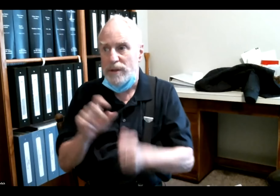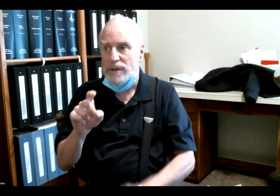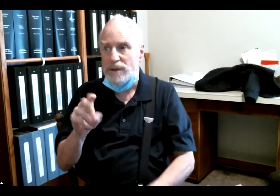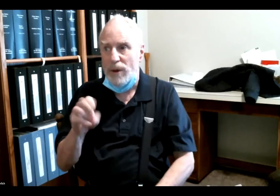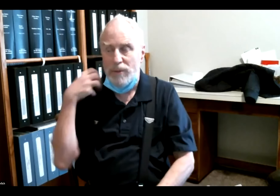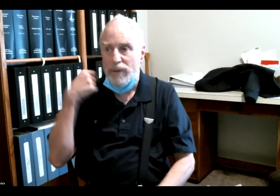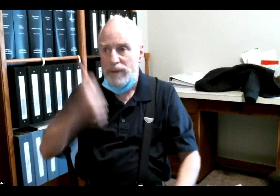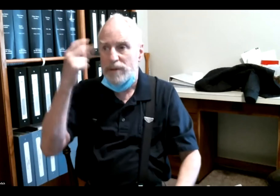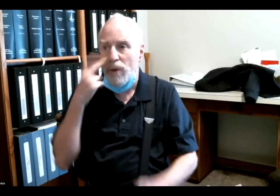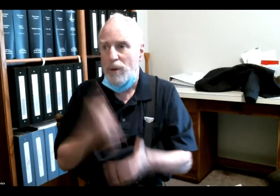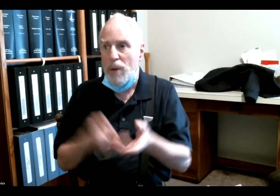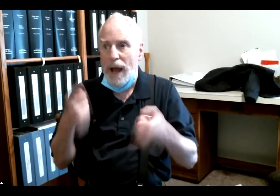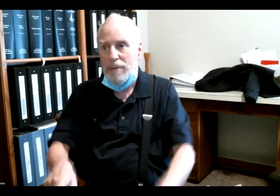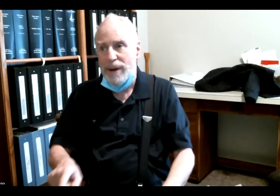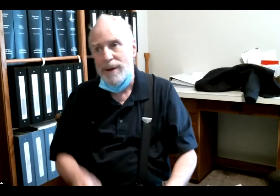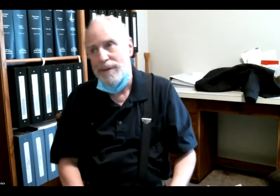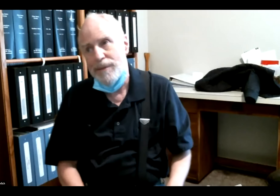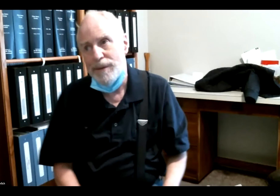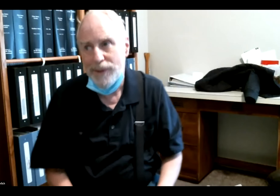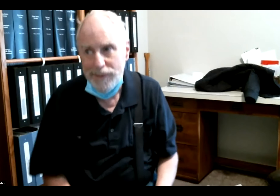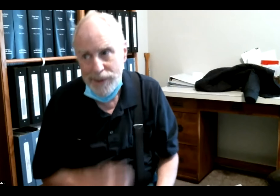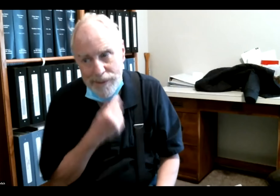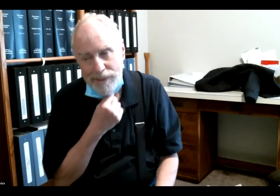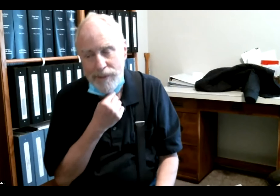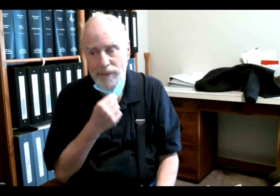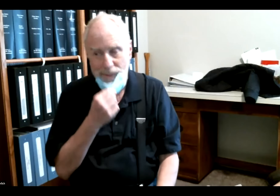can hurt to start with that with the higher ups at DWS to start making that happen.